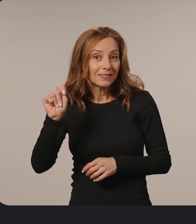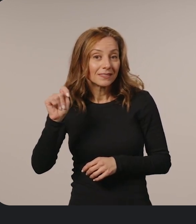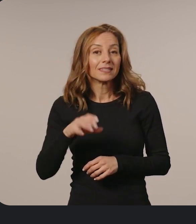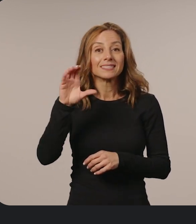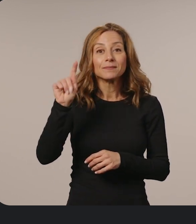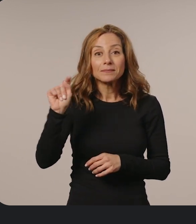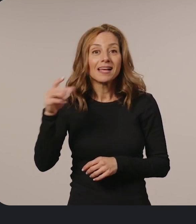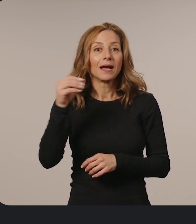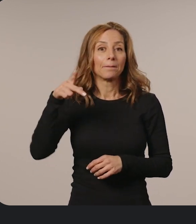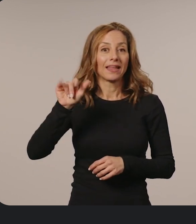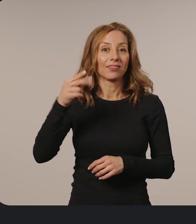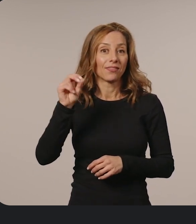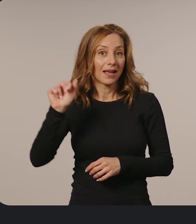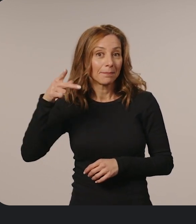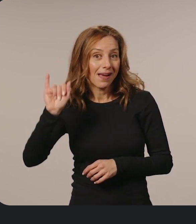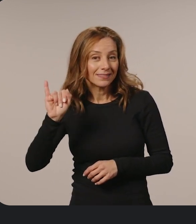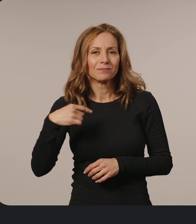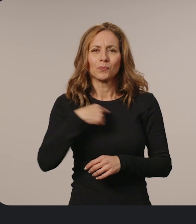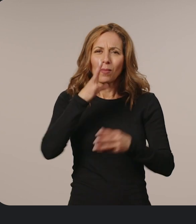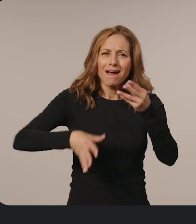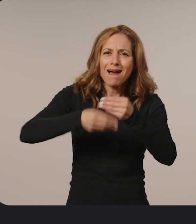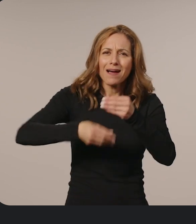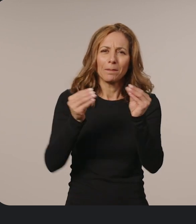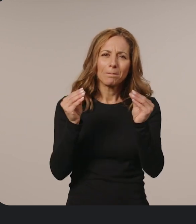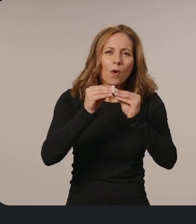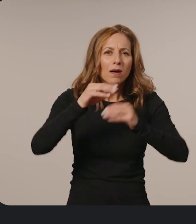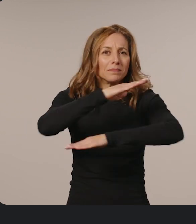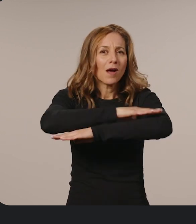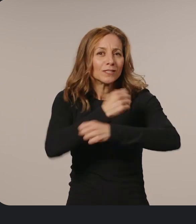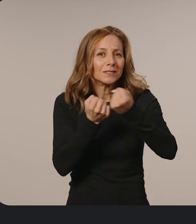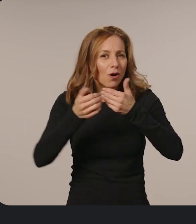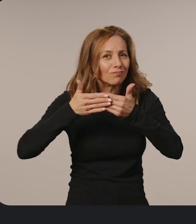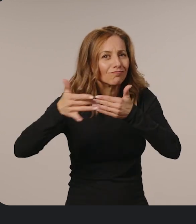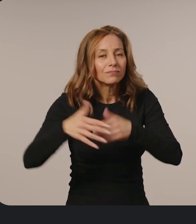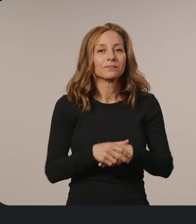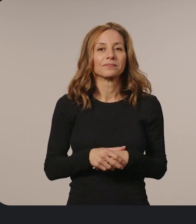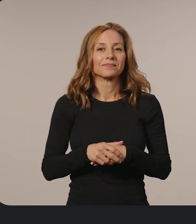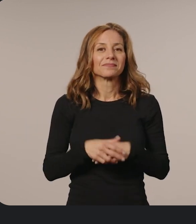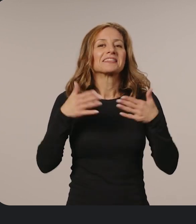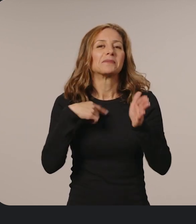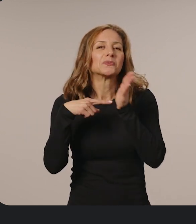and Python APIs. And we will be adding even more platform support down the road.